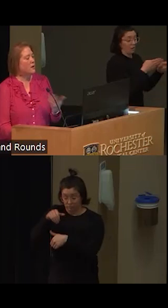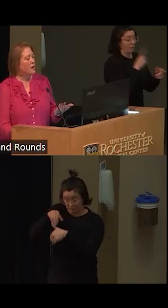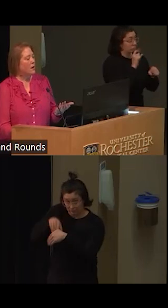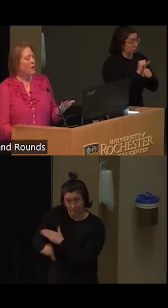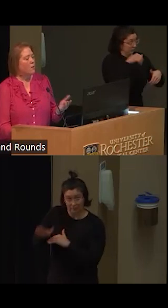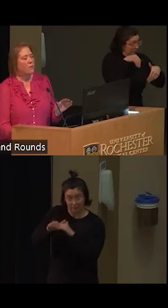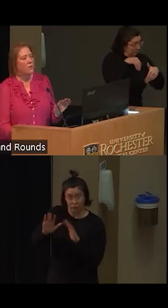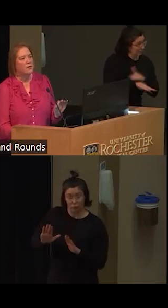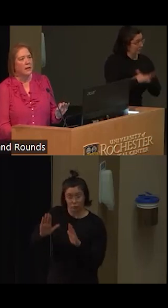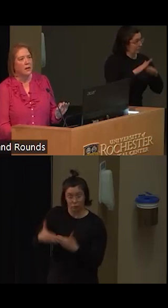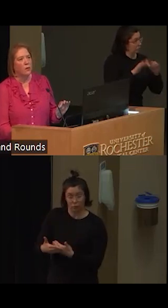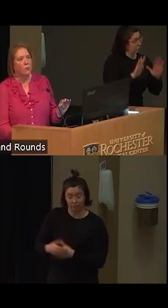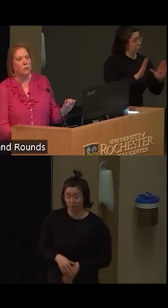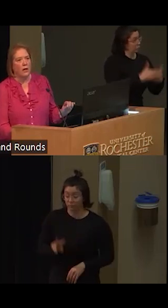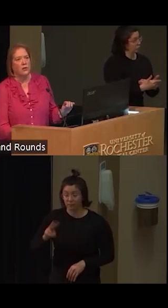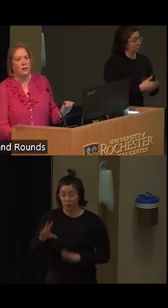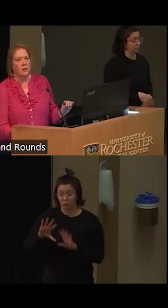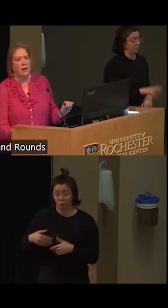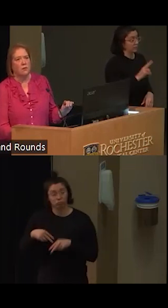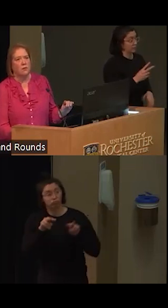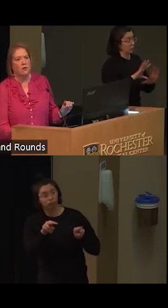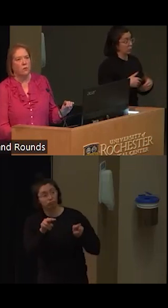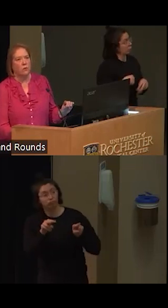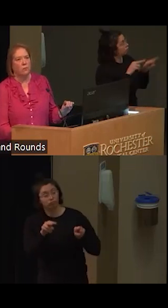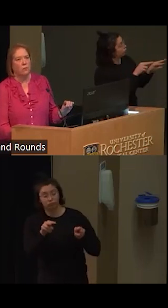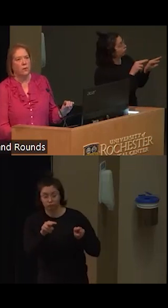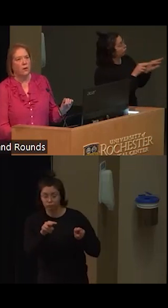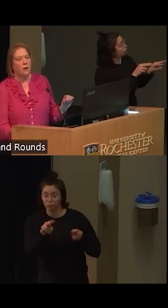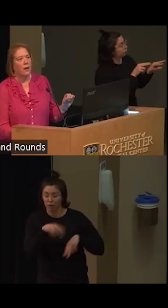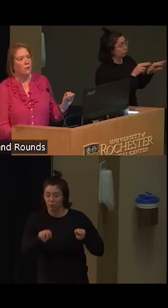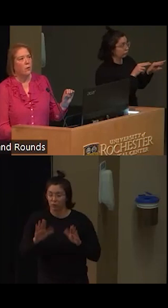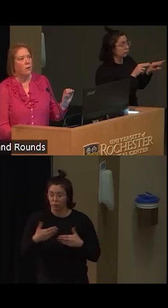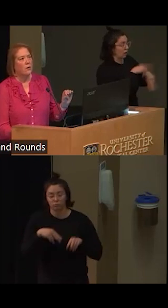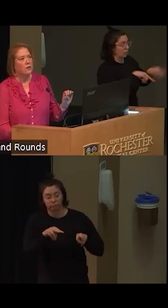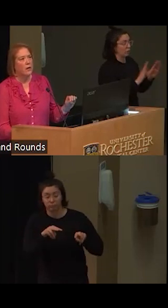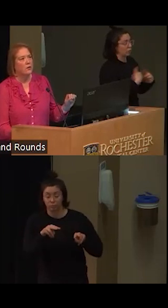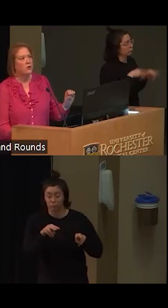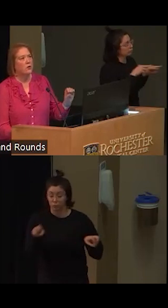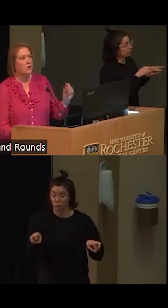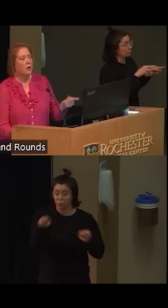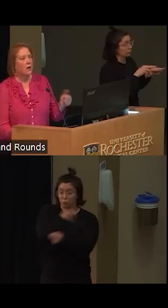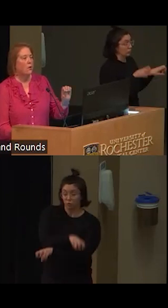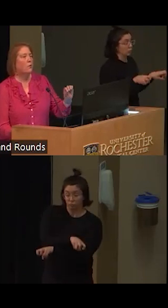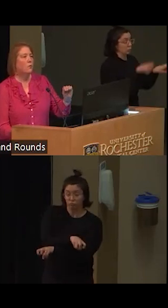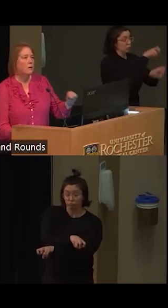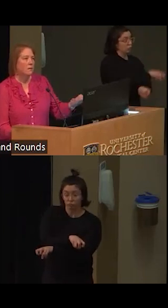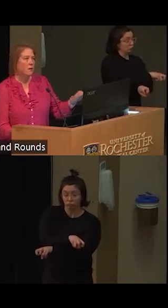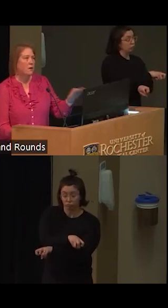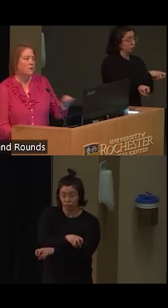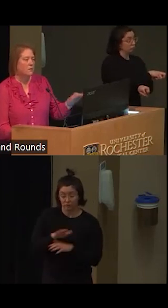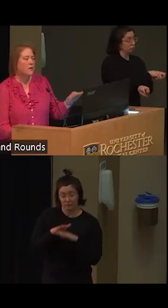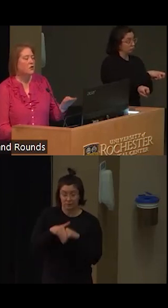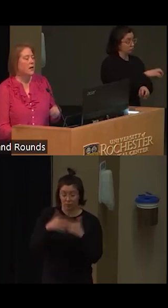the second group was watching in the observation room and when we switched or when the simulation